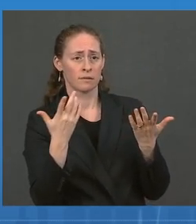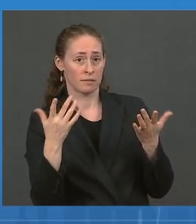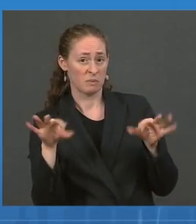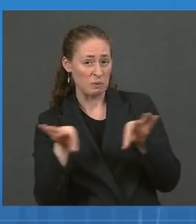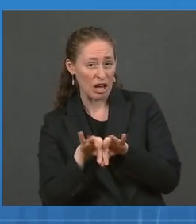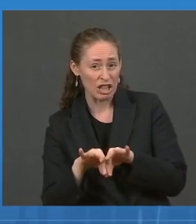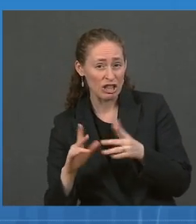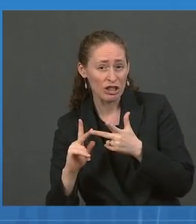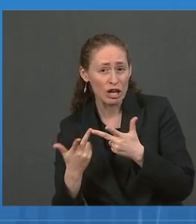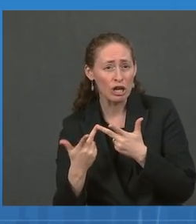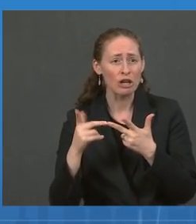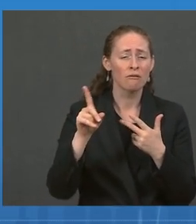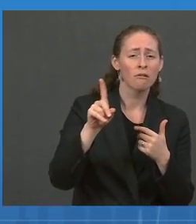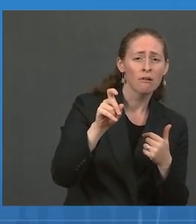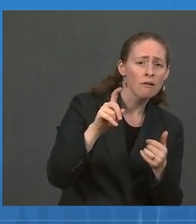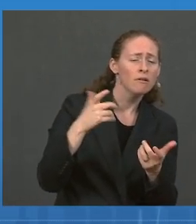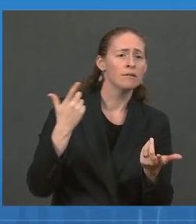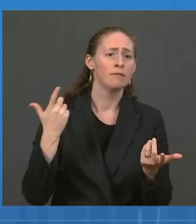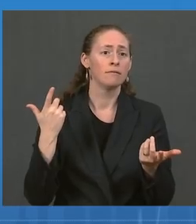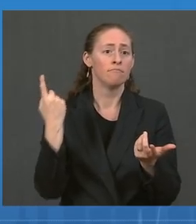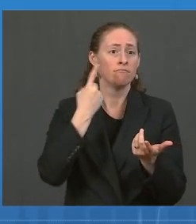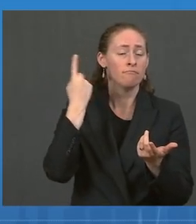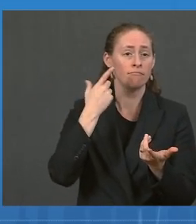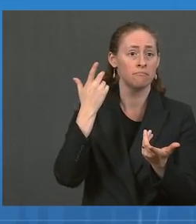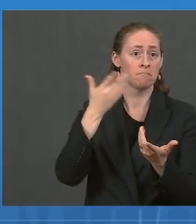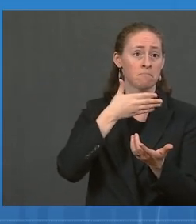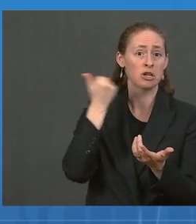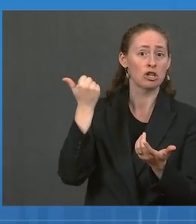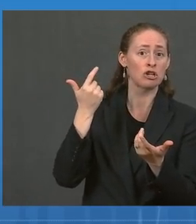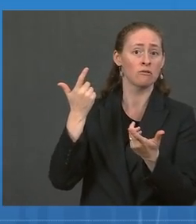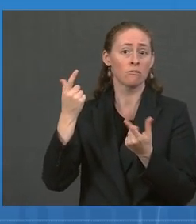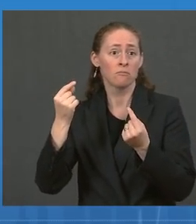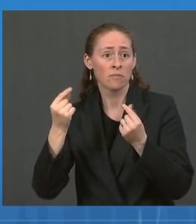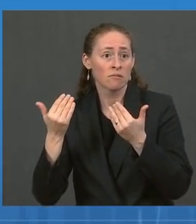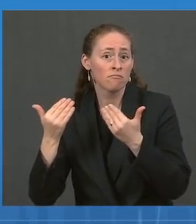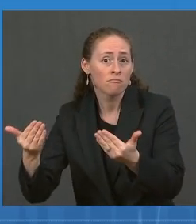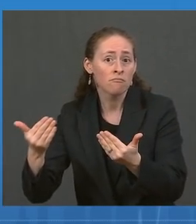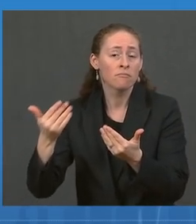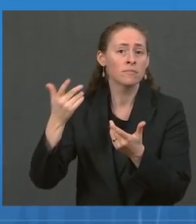and the safety of receiving an additional dose. We will continue to evaluate data